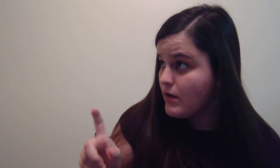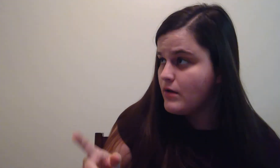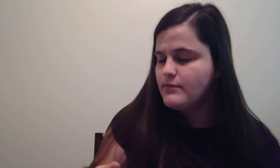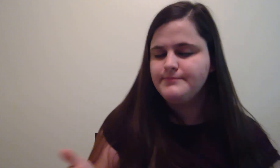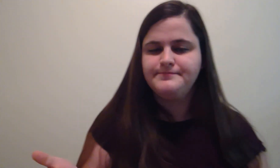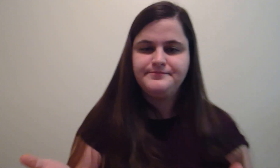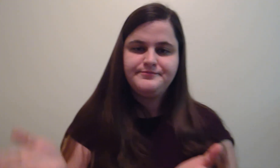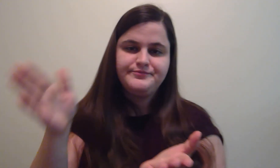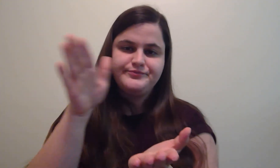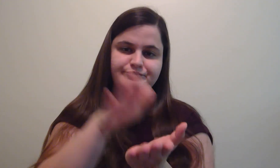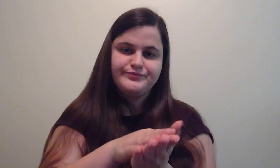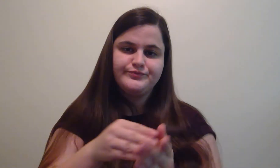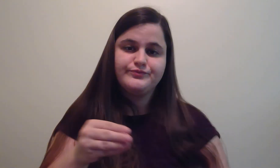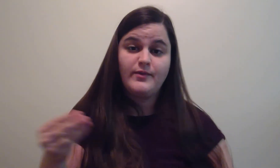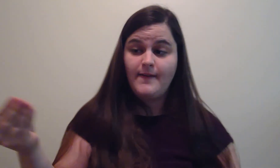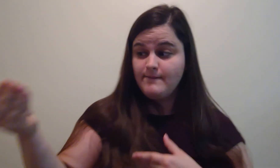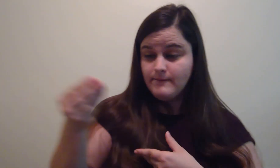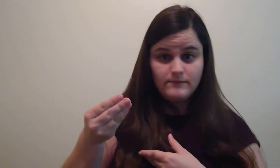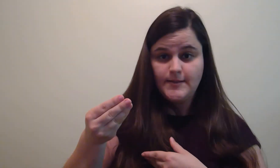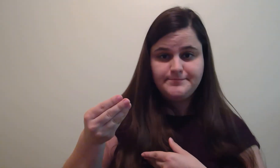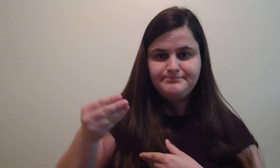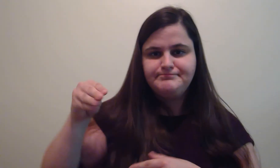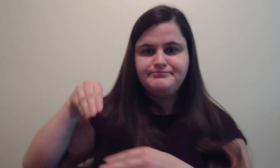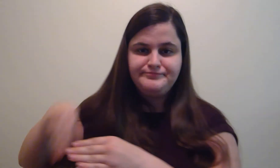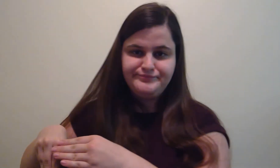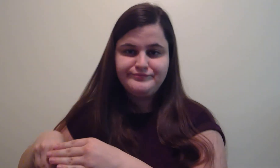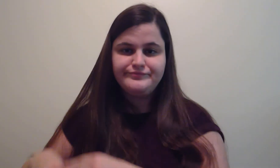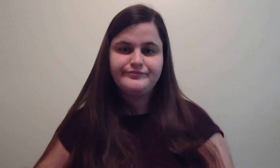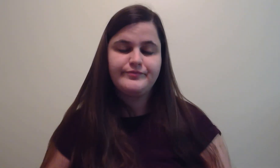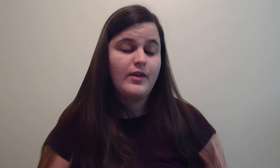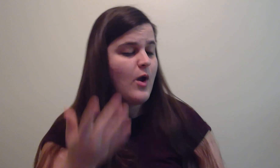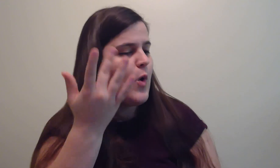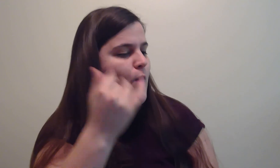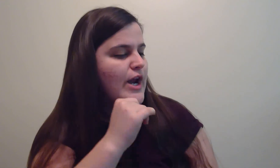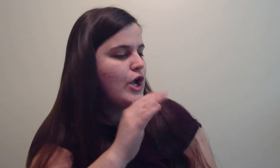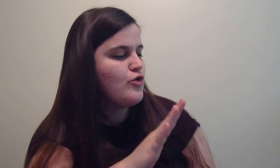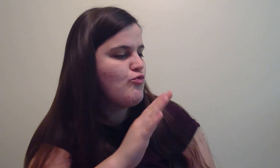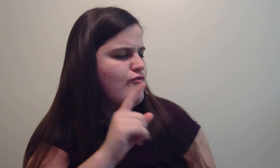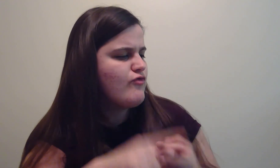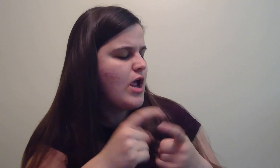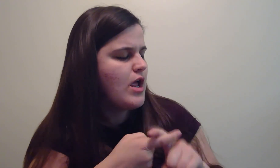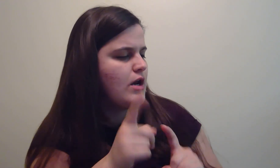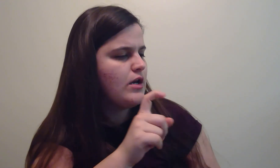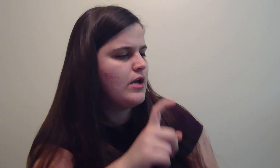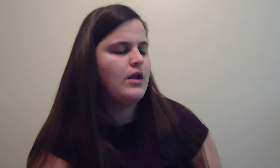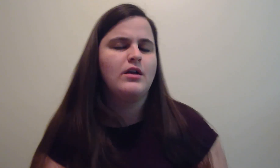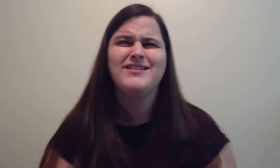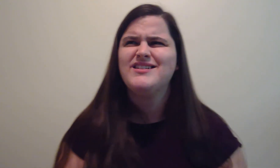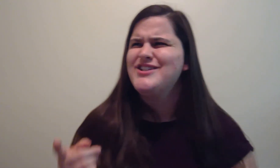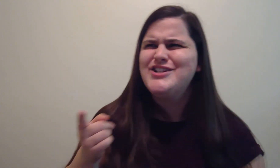He folded it up but didn't hand over. "Why isn't she your friend, Bryce? "